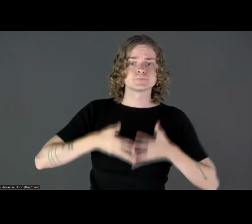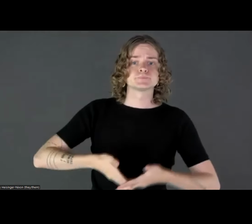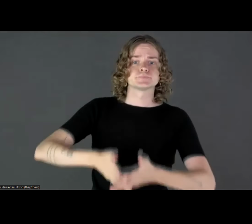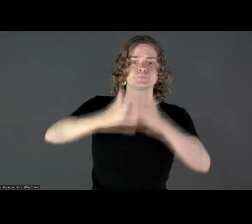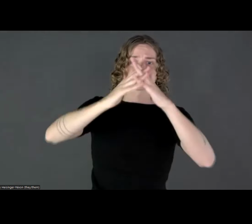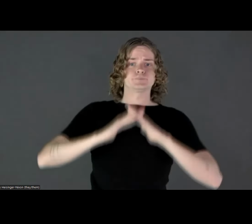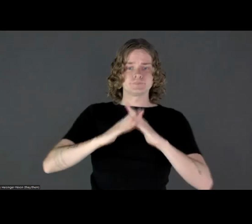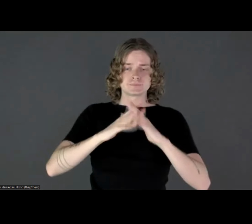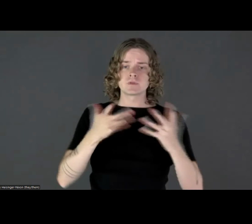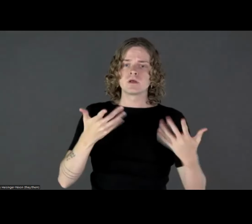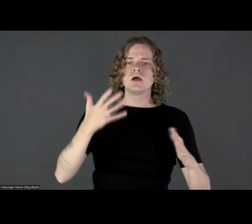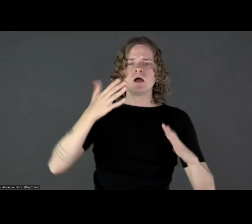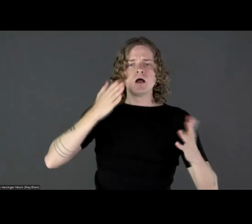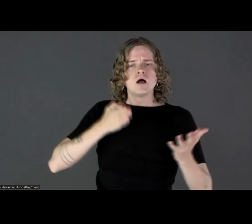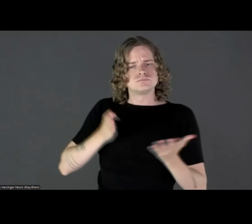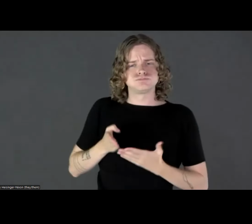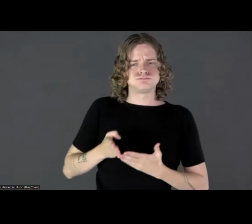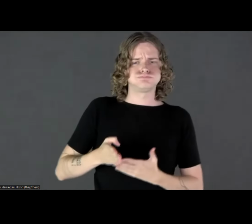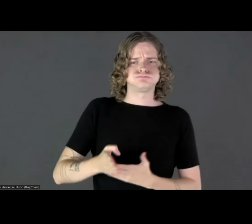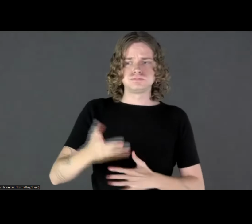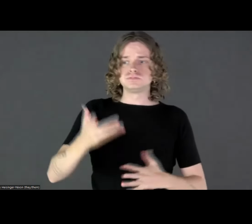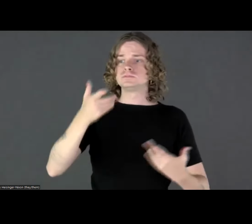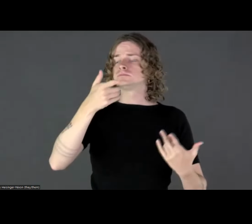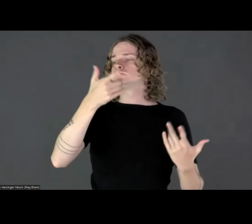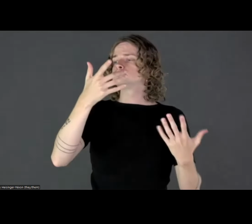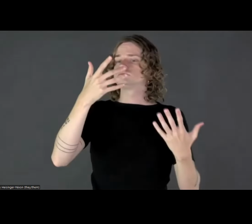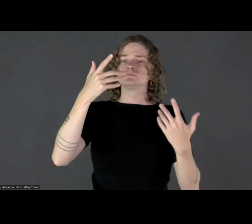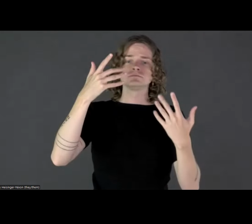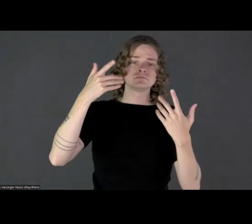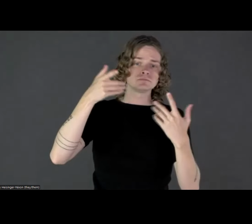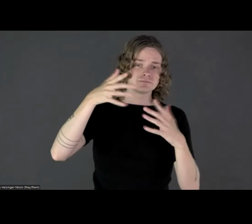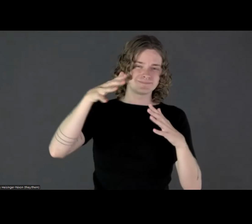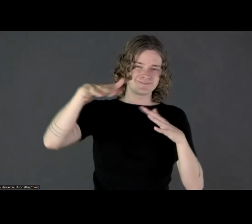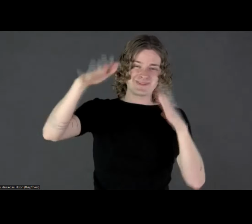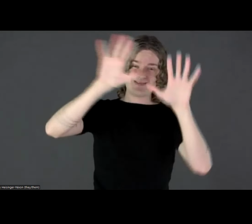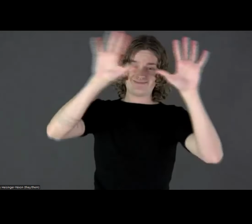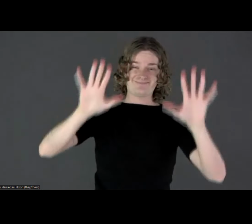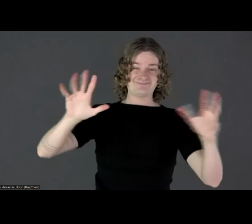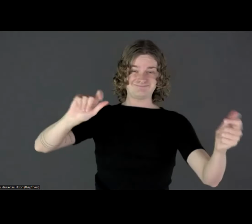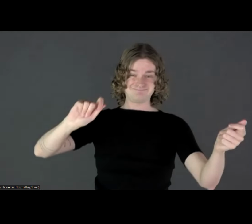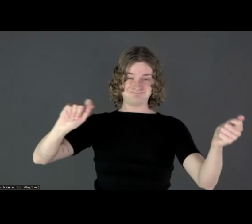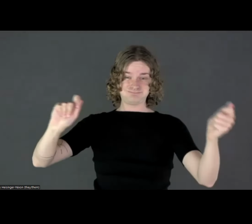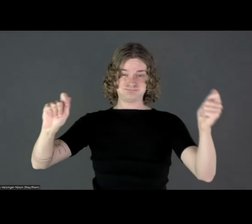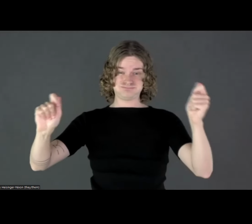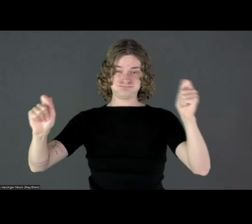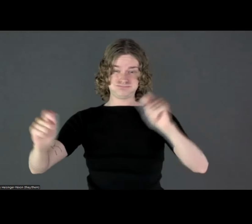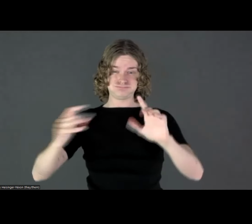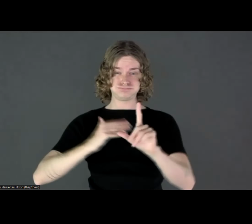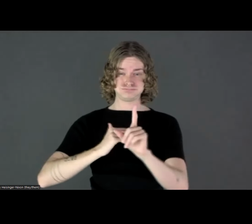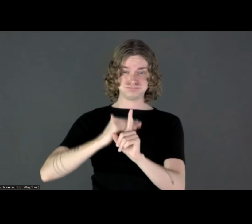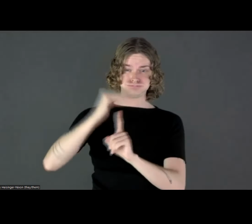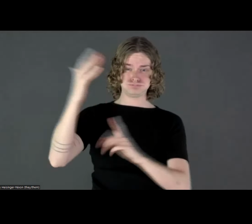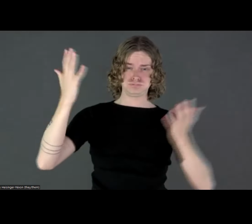So as part of that building back better, the availability and accessibility of community